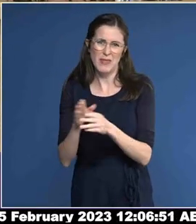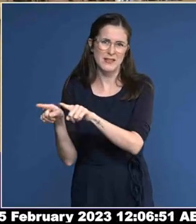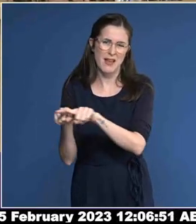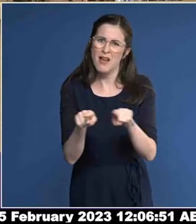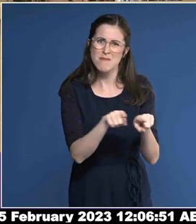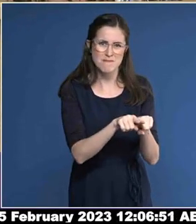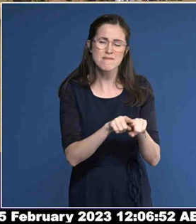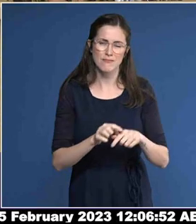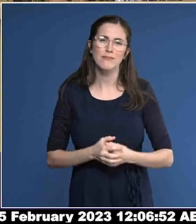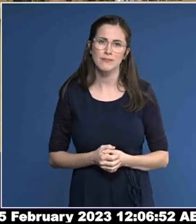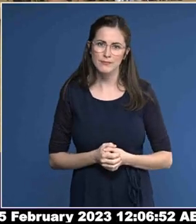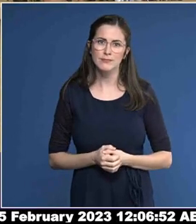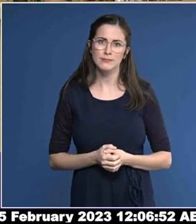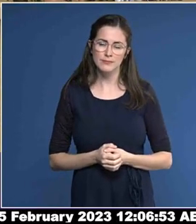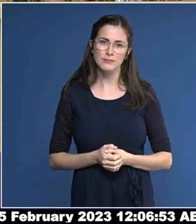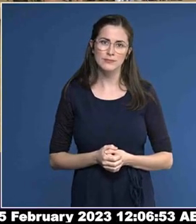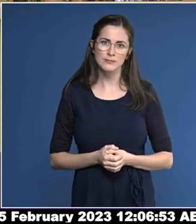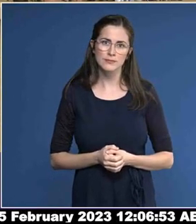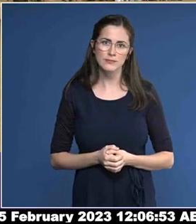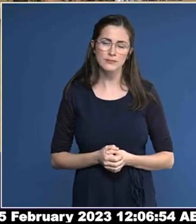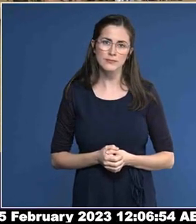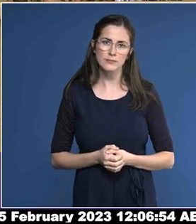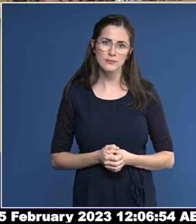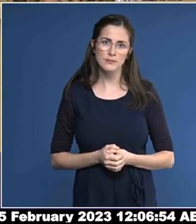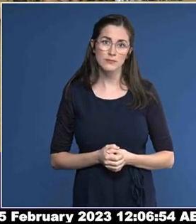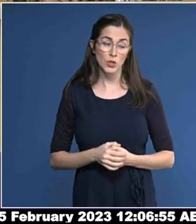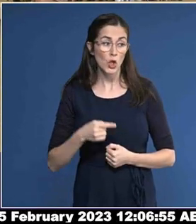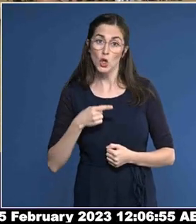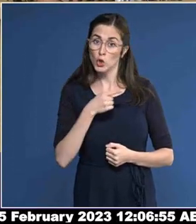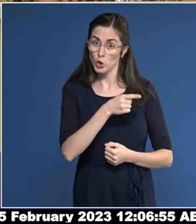In terms of the support for children and young people with disability,